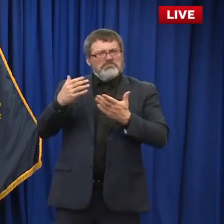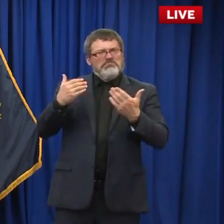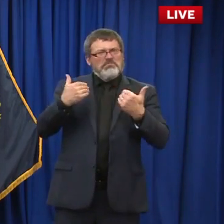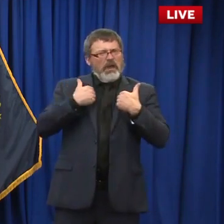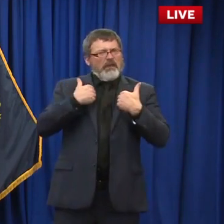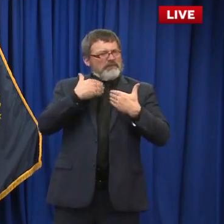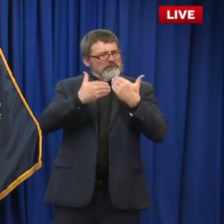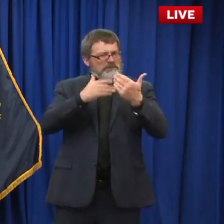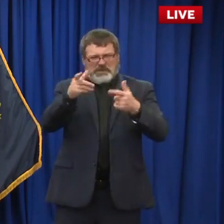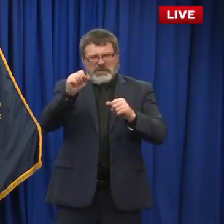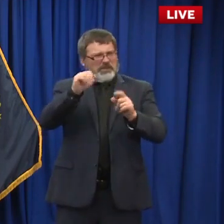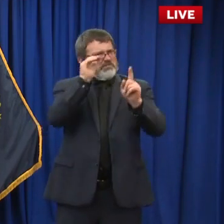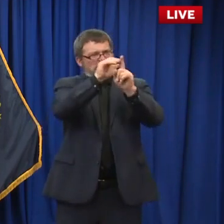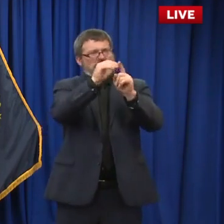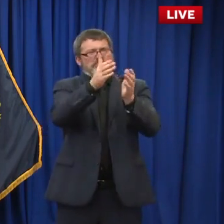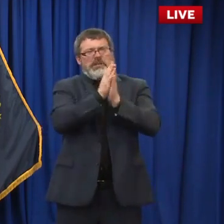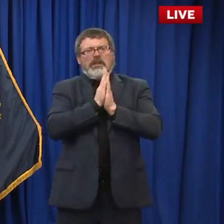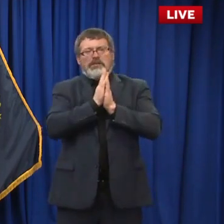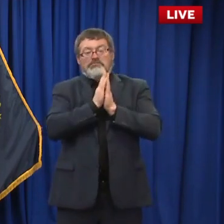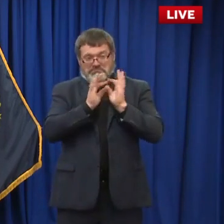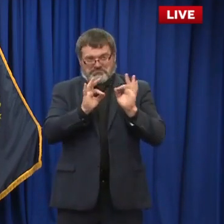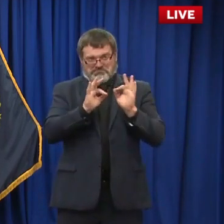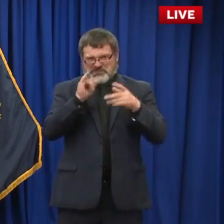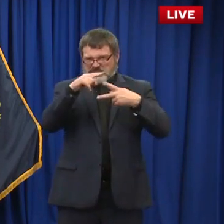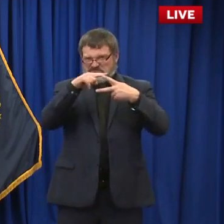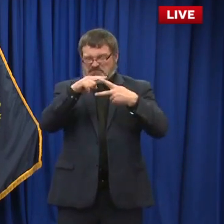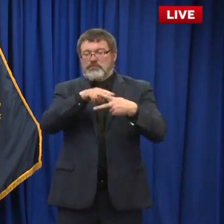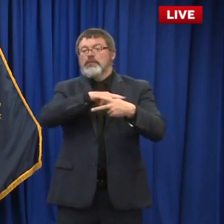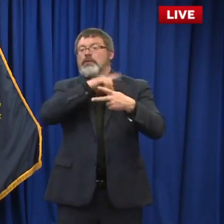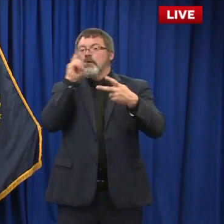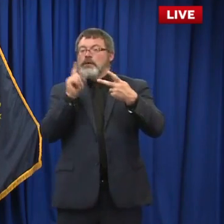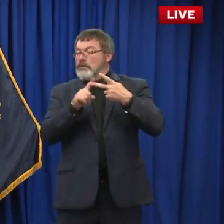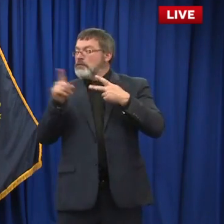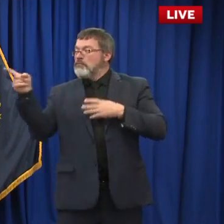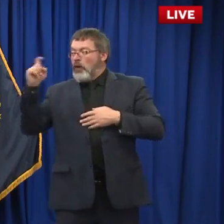SUPPORT PERSON OVER THE LAST COUPLE OF WEEKS.